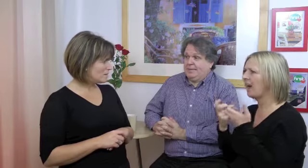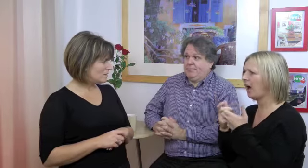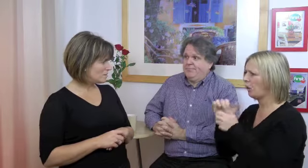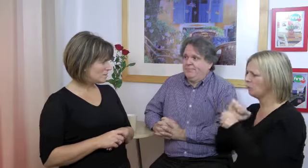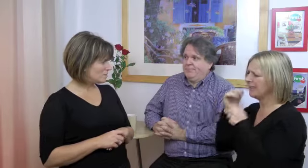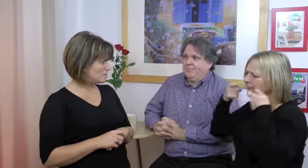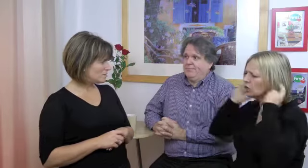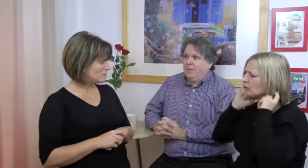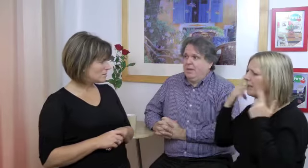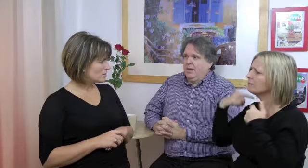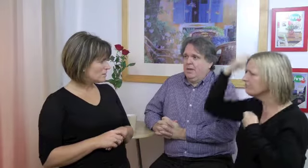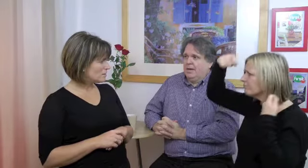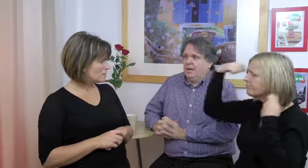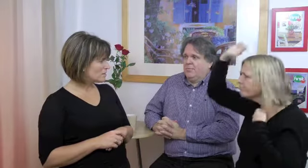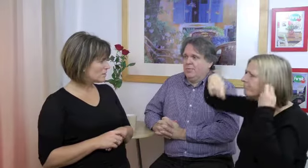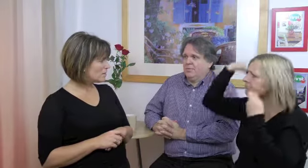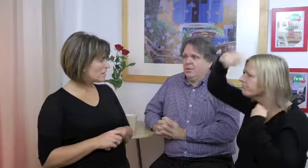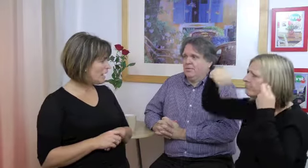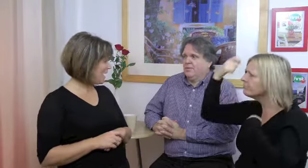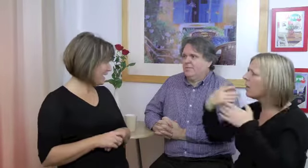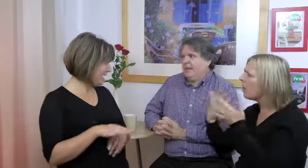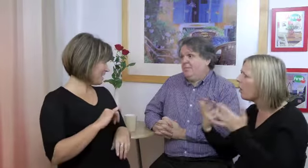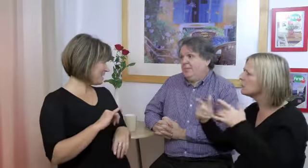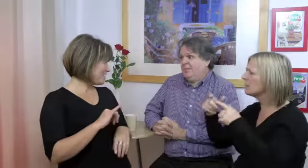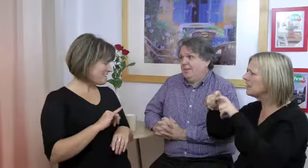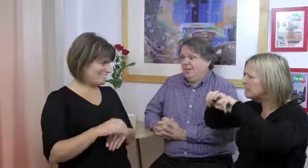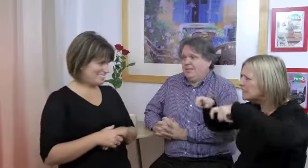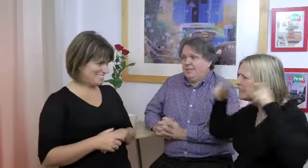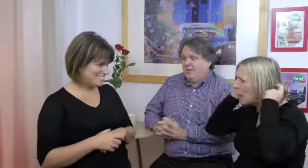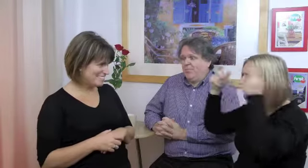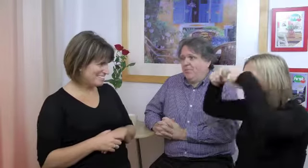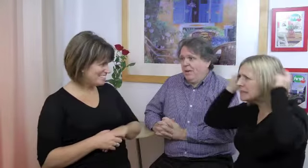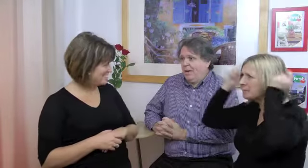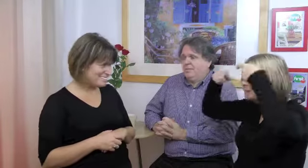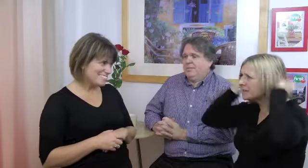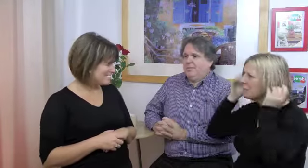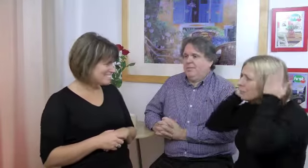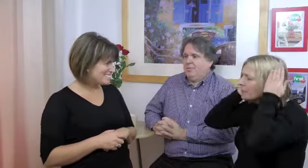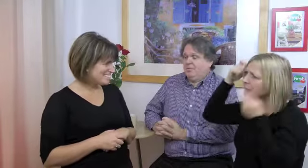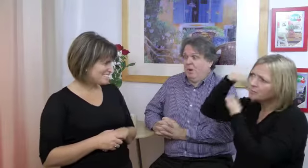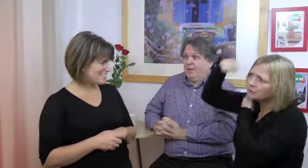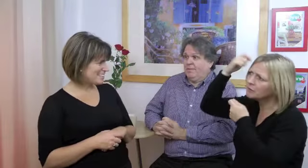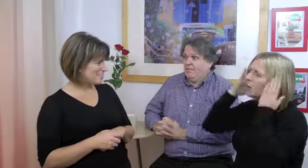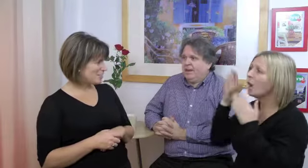them which involves lots of tape to stop them falling out and keep them dry if it rains